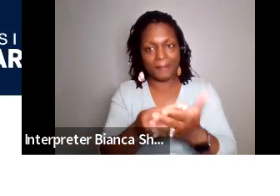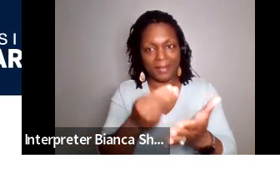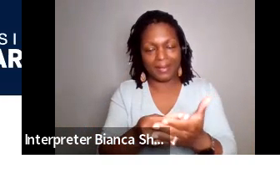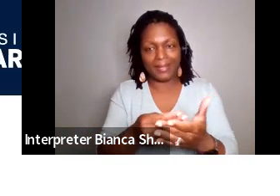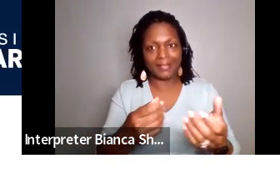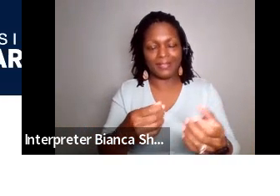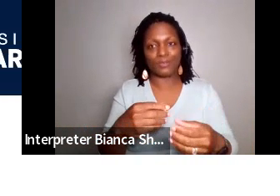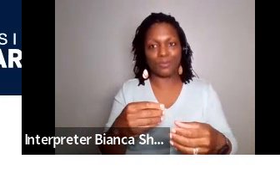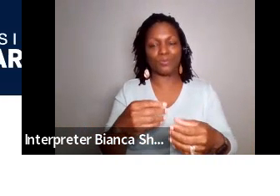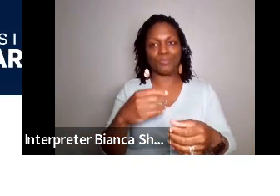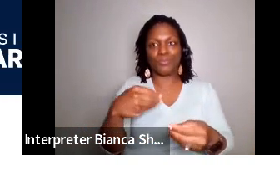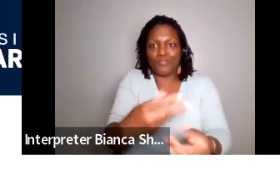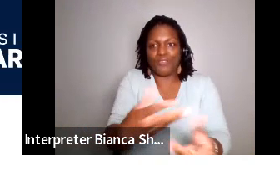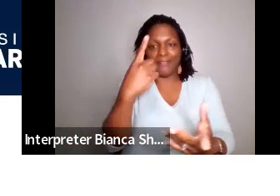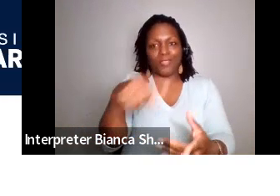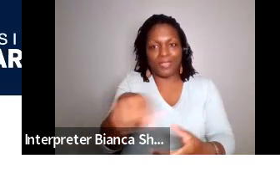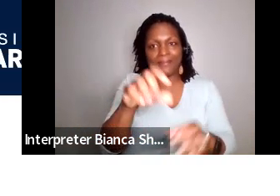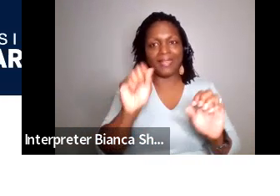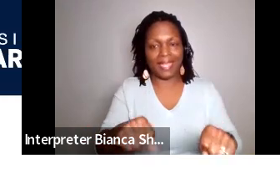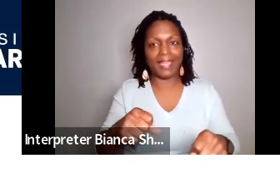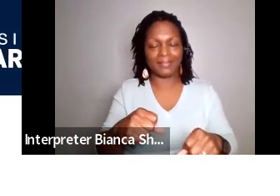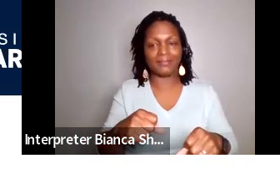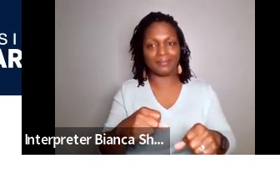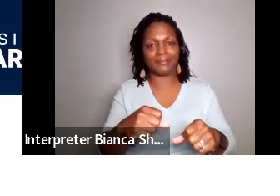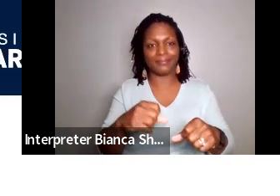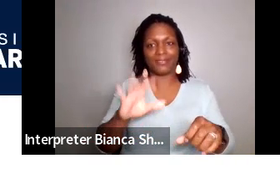Doing this great work. So i'm happy being able to do it